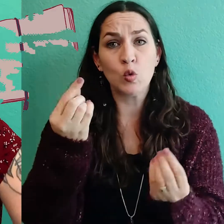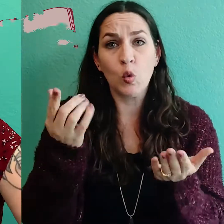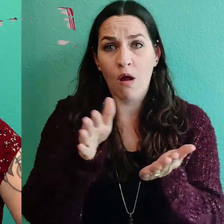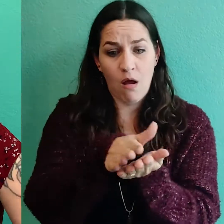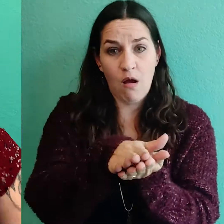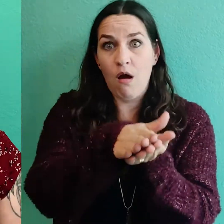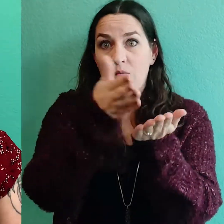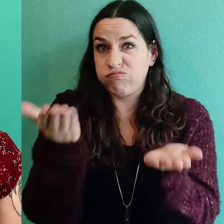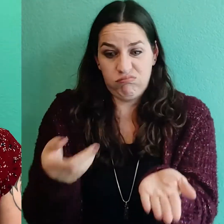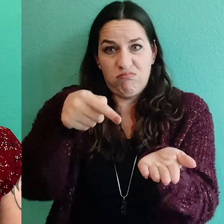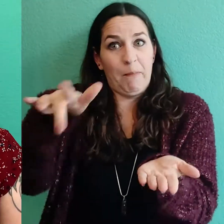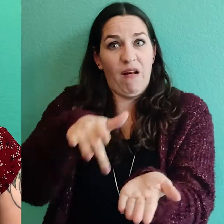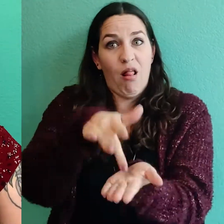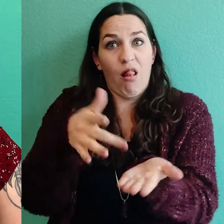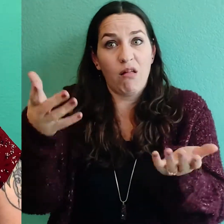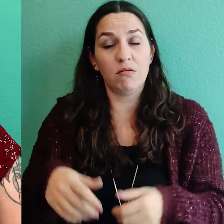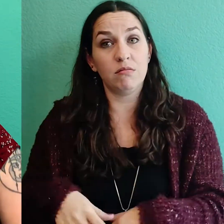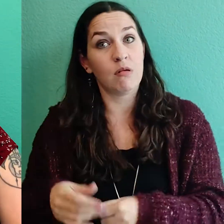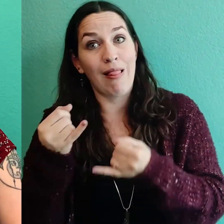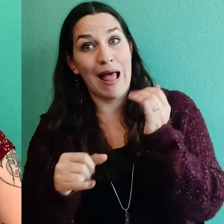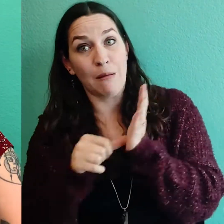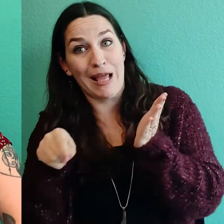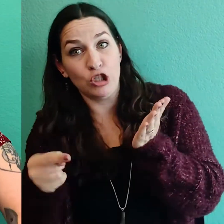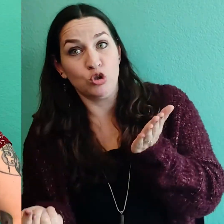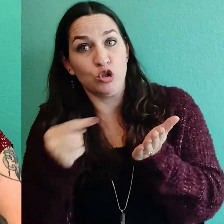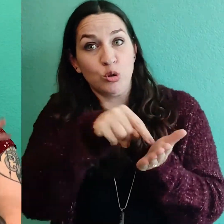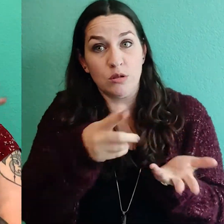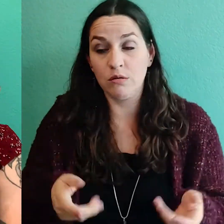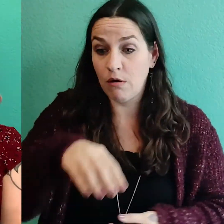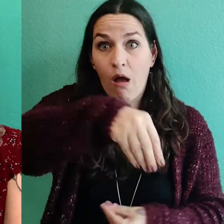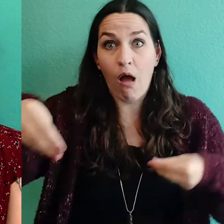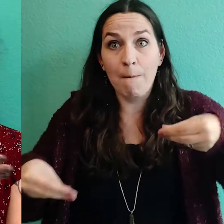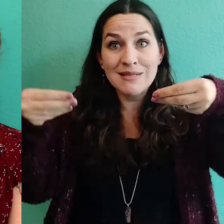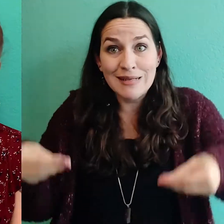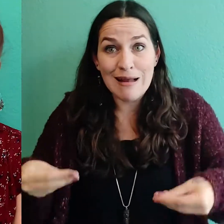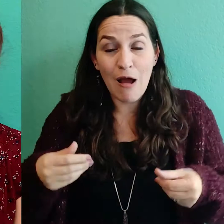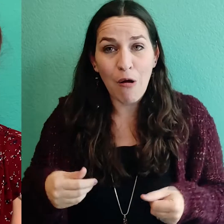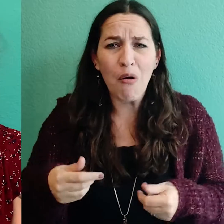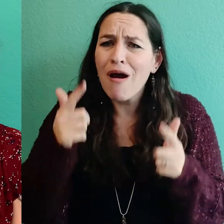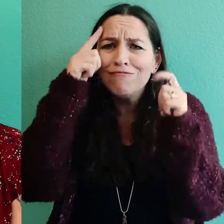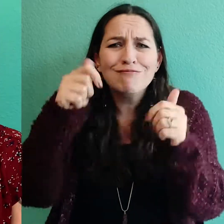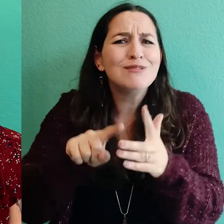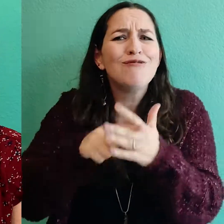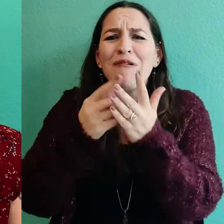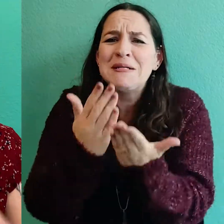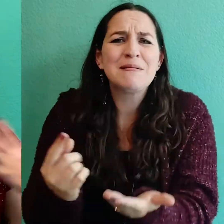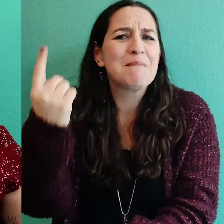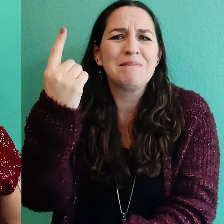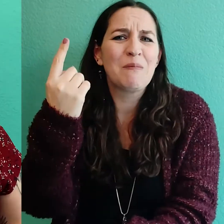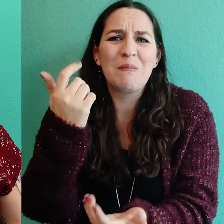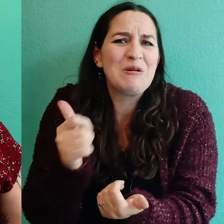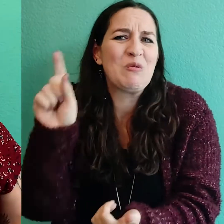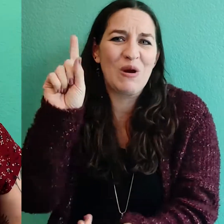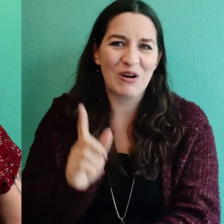Start in the middle. Start on the last page. Start on the forty second page, upside down. Start anywhere.